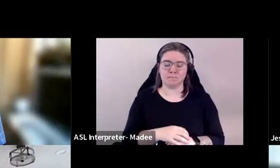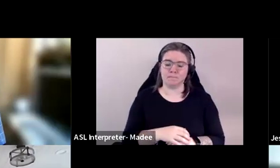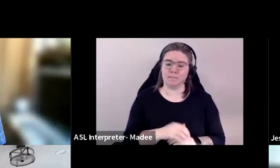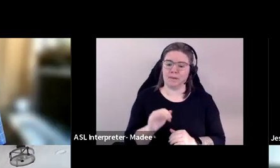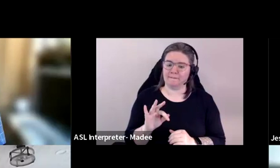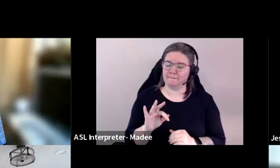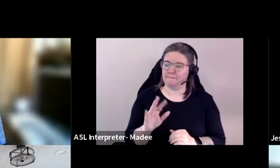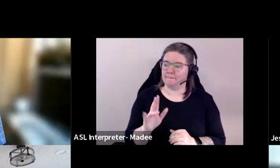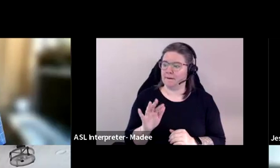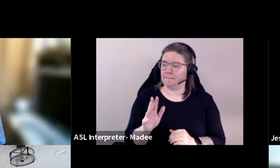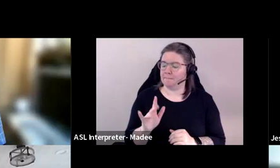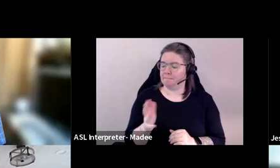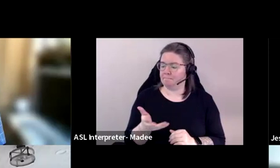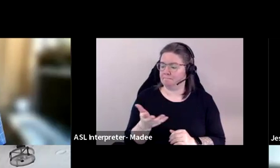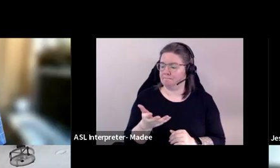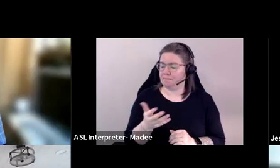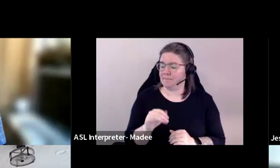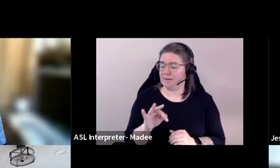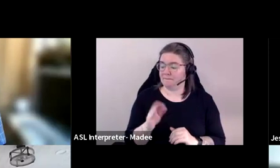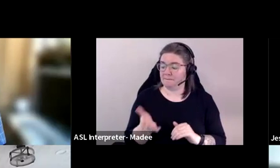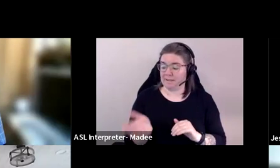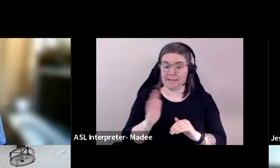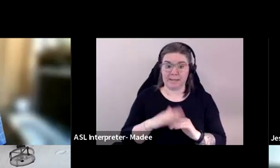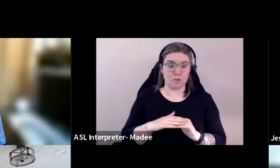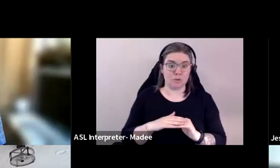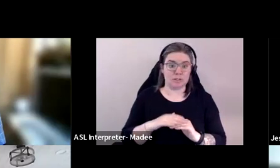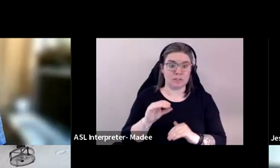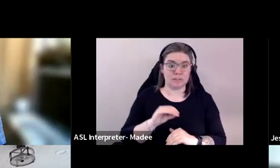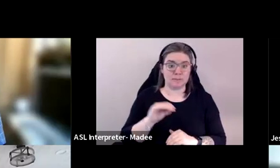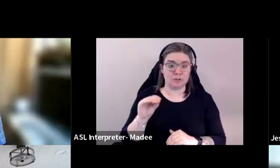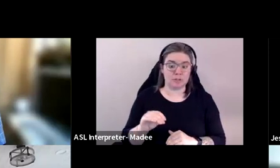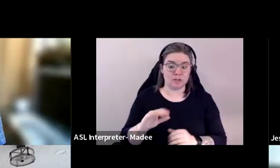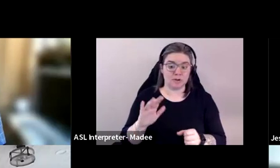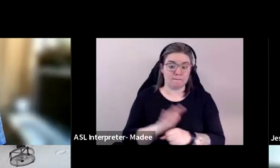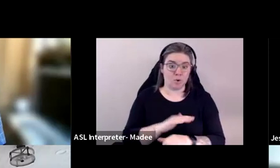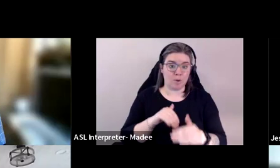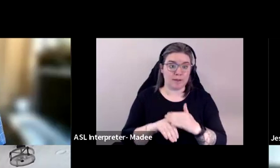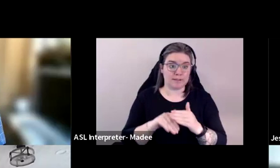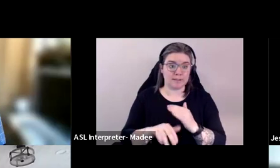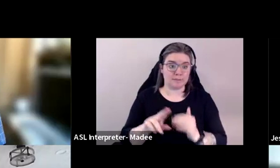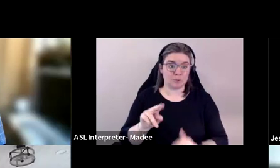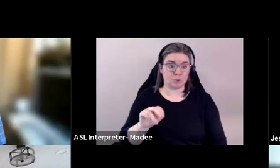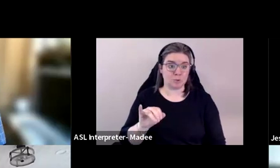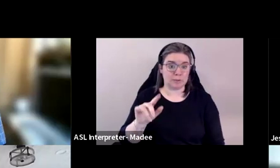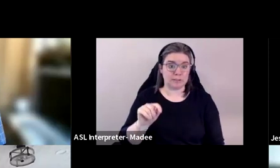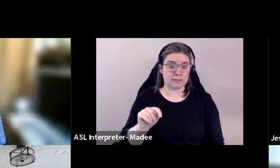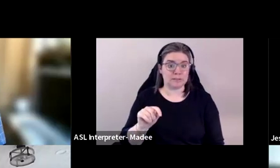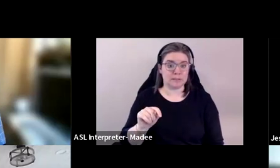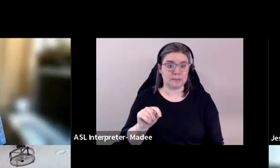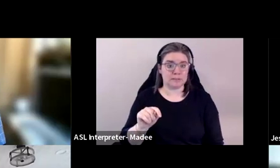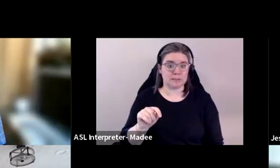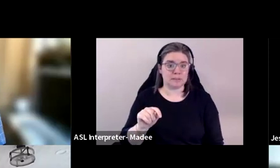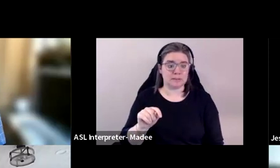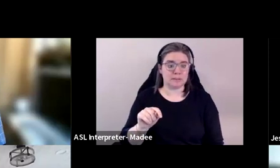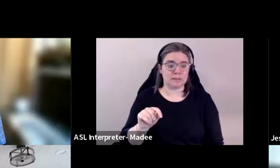there's an increase in the percentage of fully accessible units in the in the building codes, it'll be enforced.